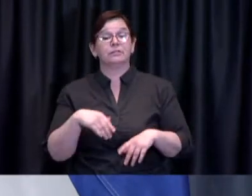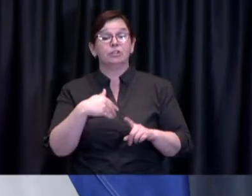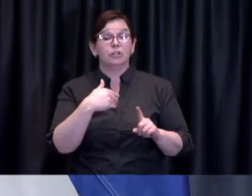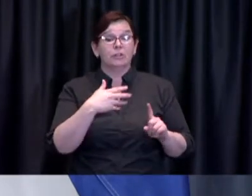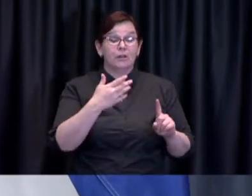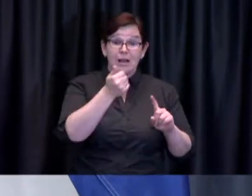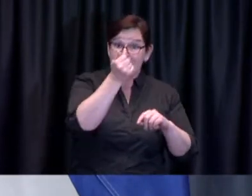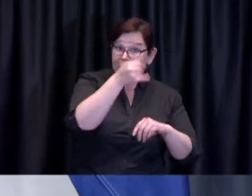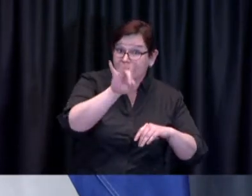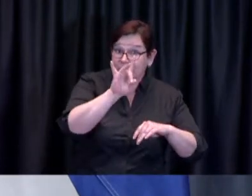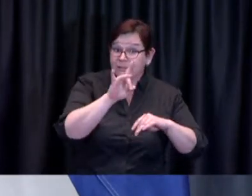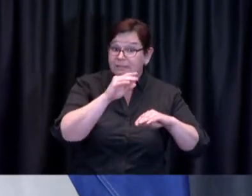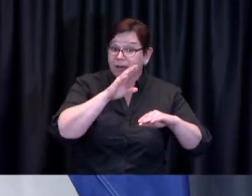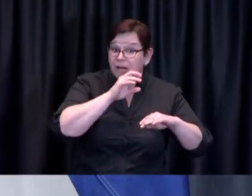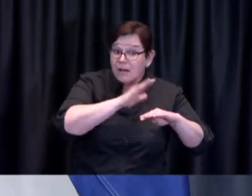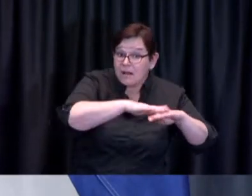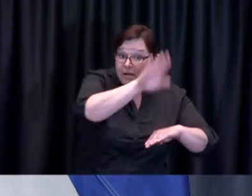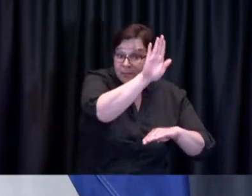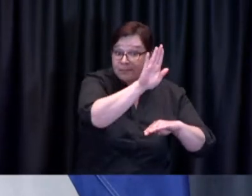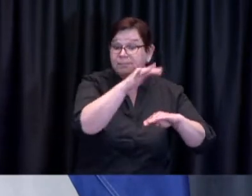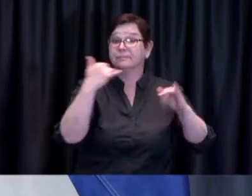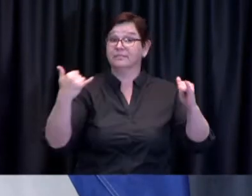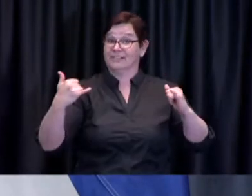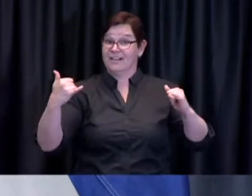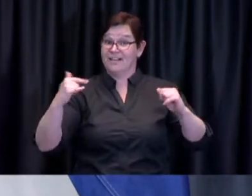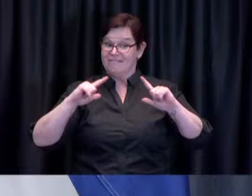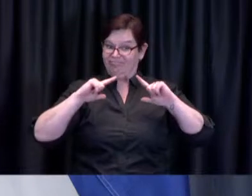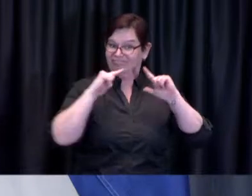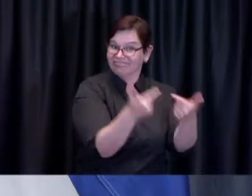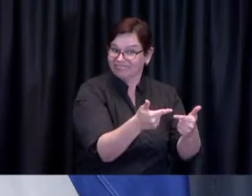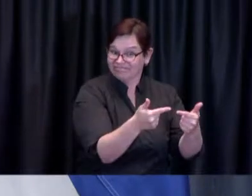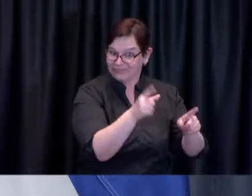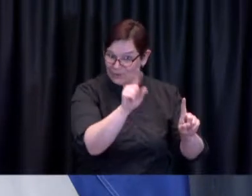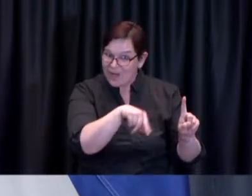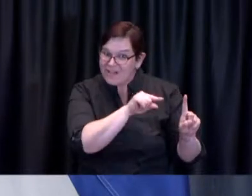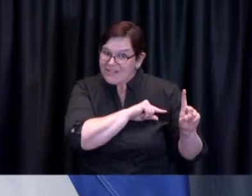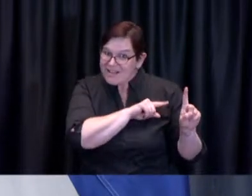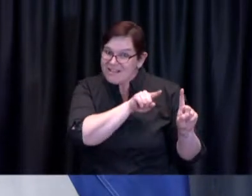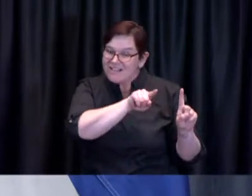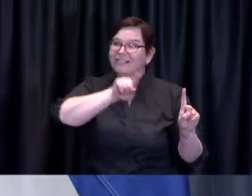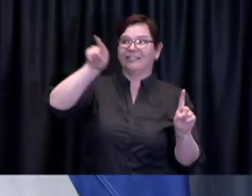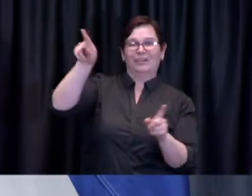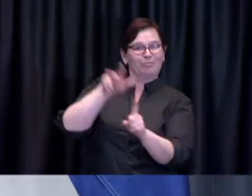now eligible to book vaccine appointments through the provincial booking system given the increased